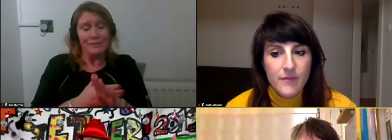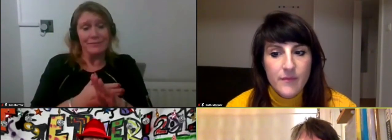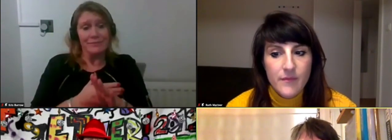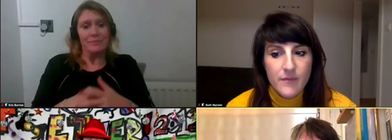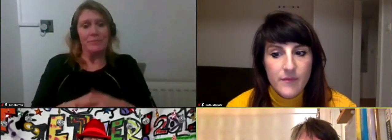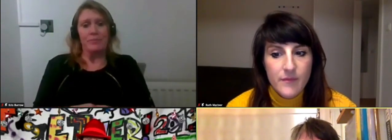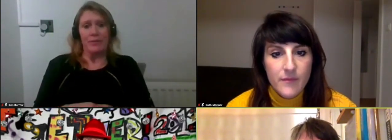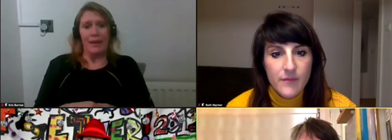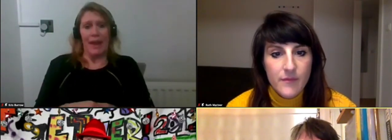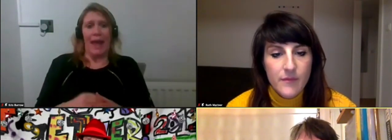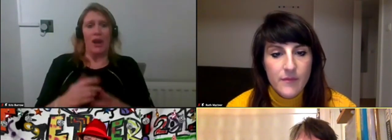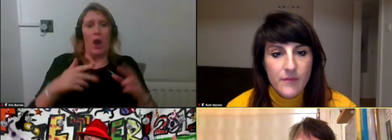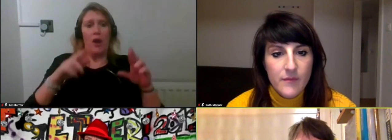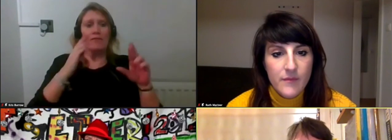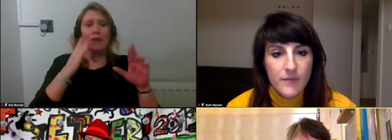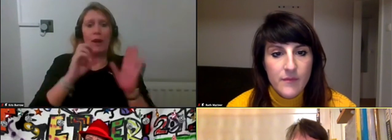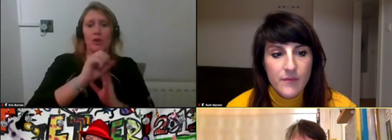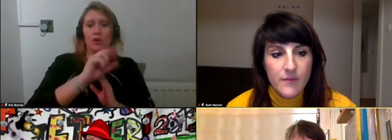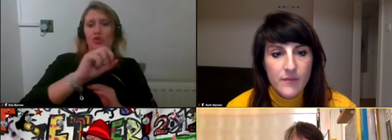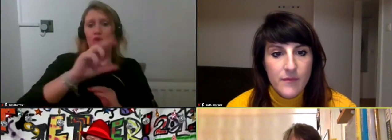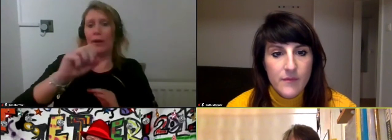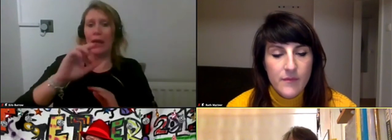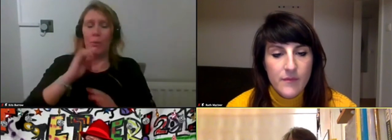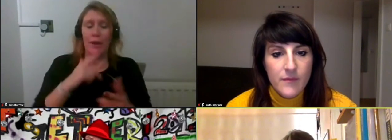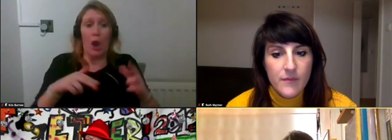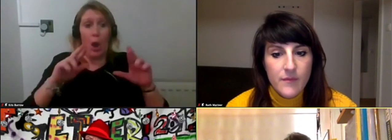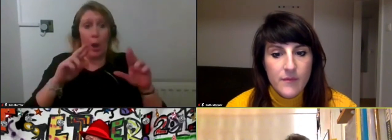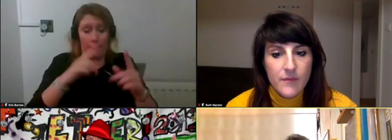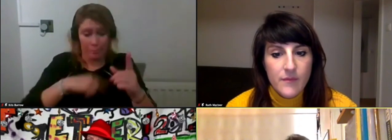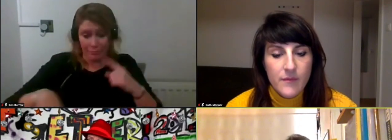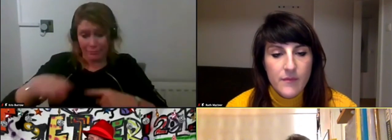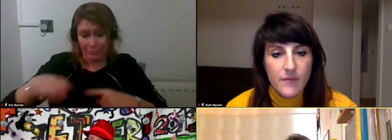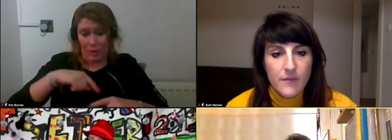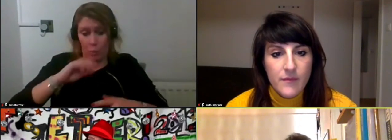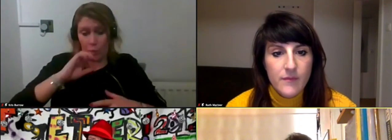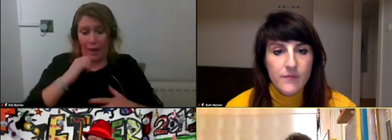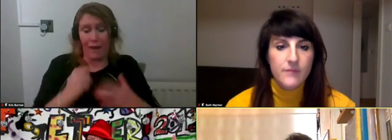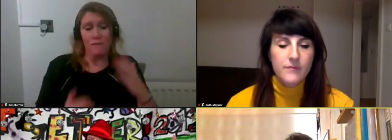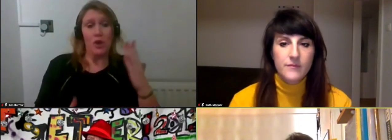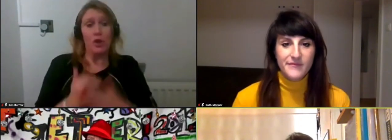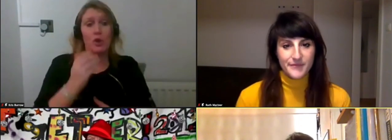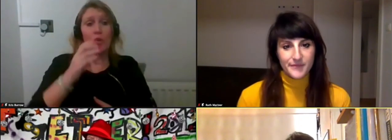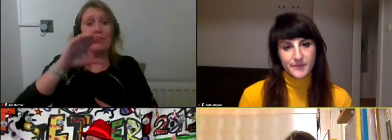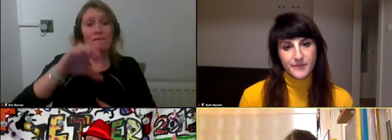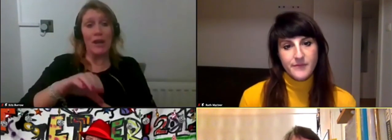touring it, we very much hope to have our own brand new venue open, and look forward